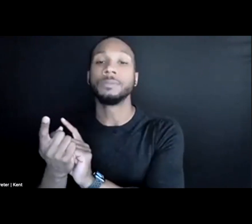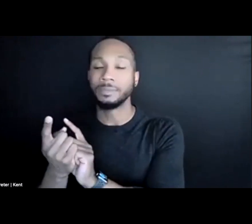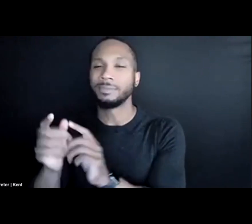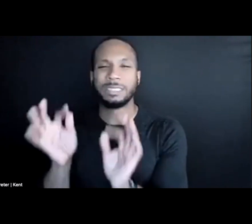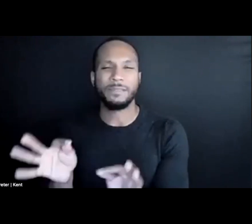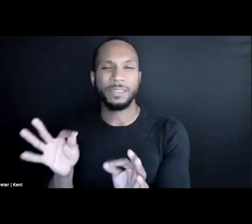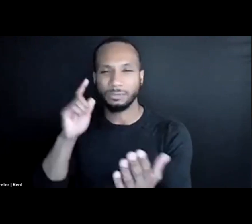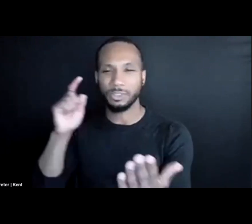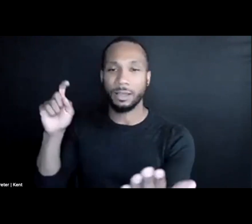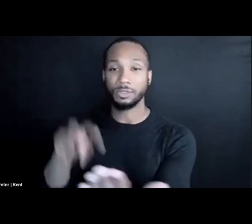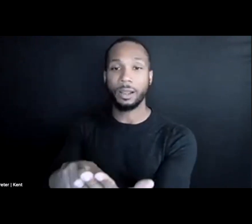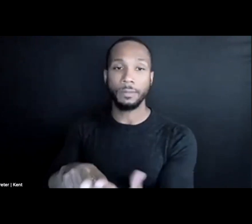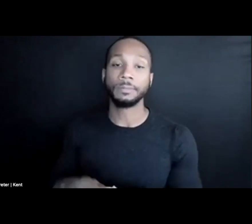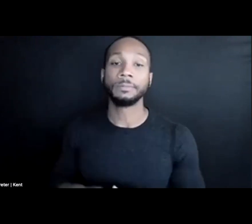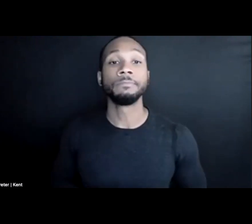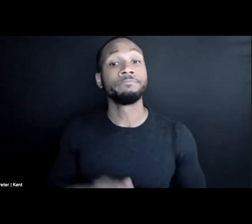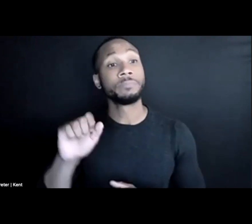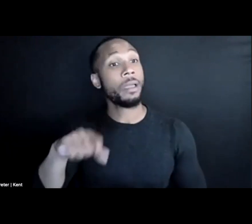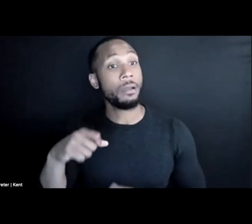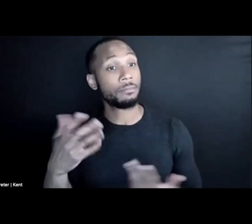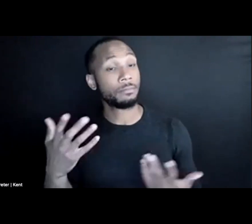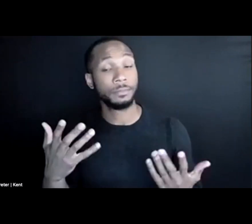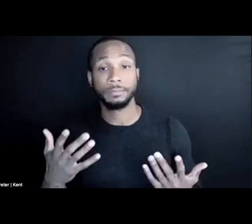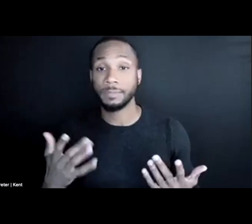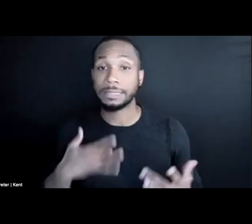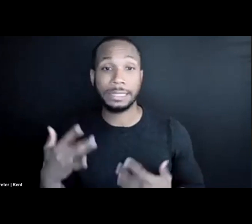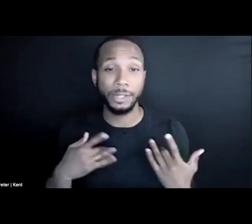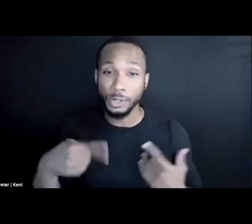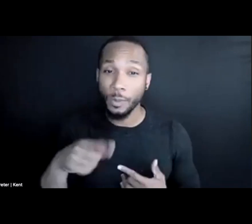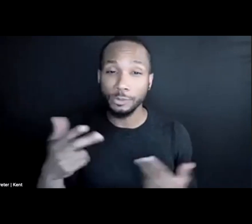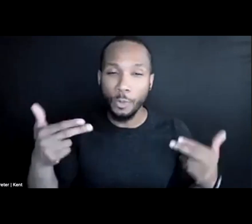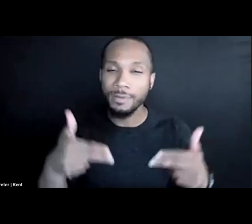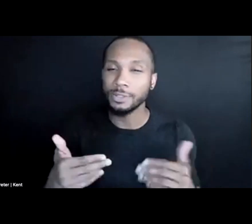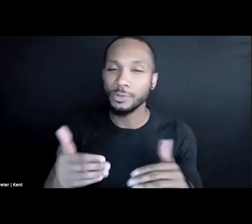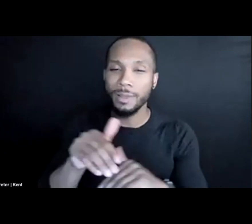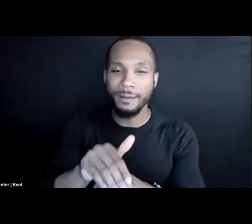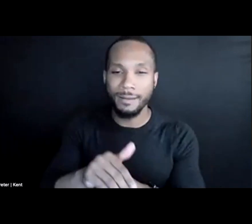Um, yeah, we're excited that you're joined us here tonight.